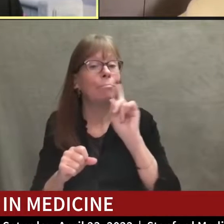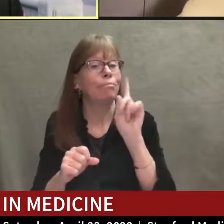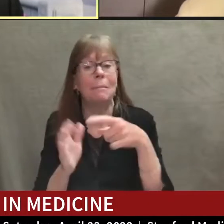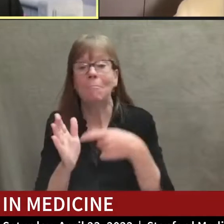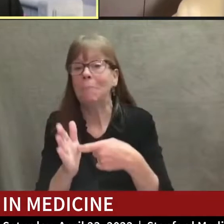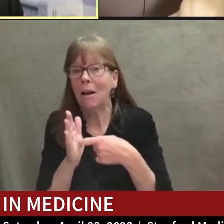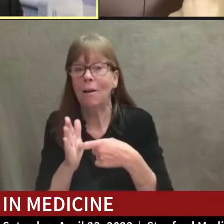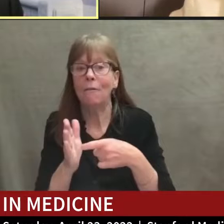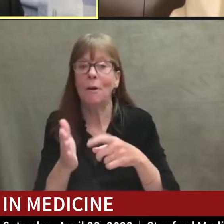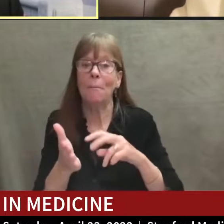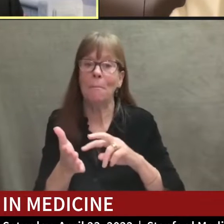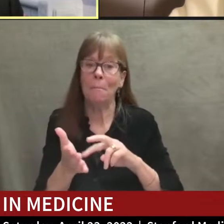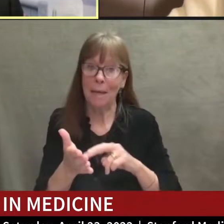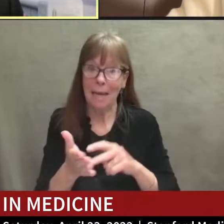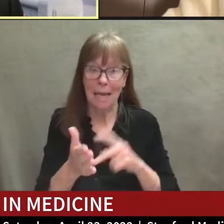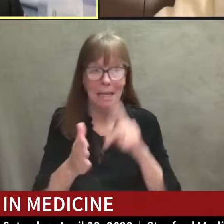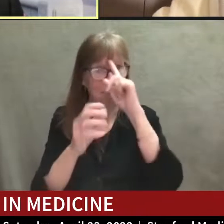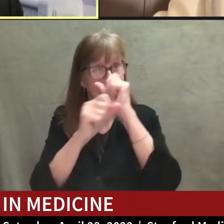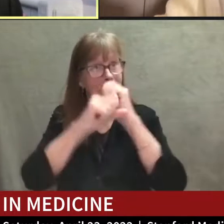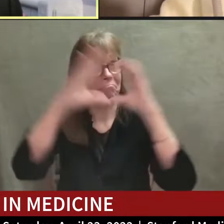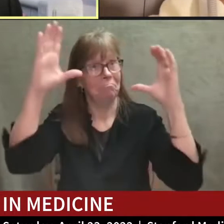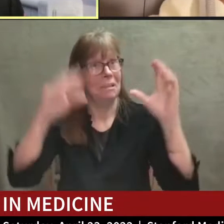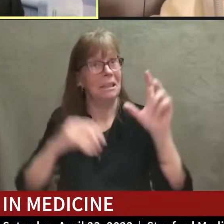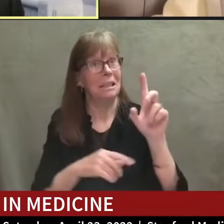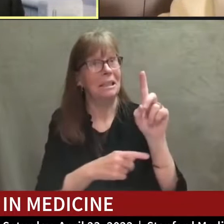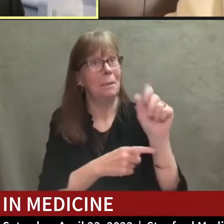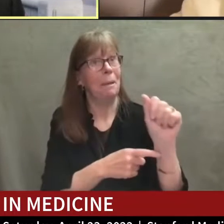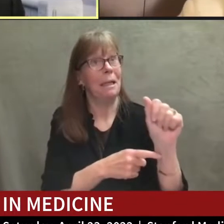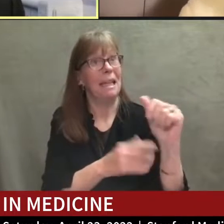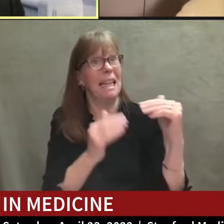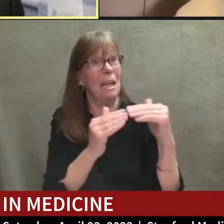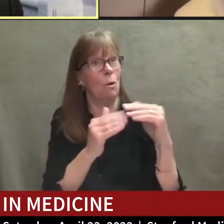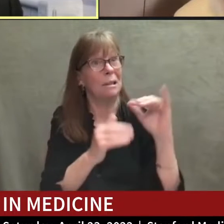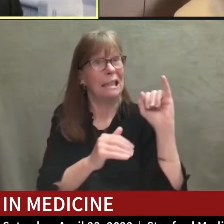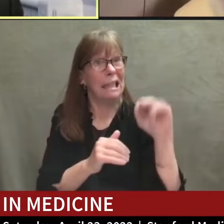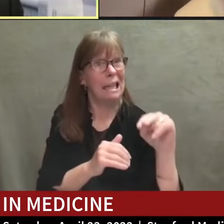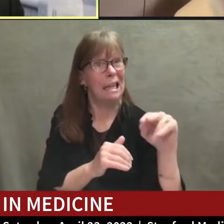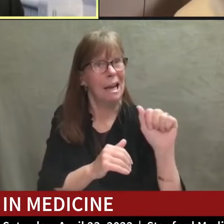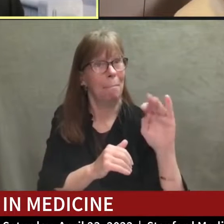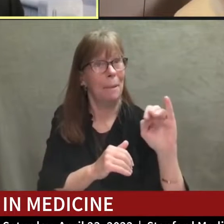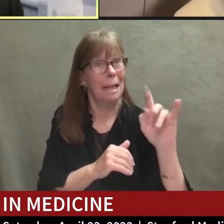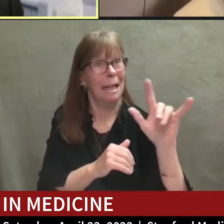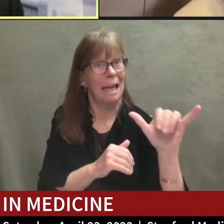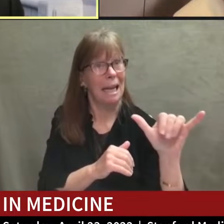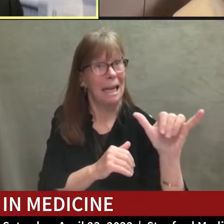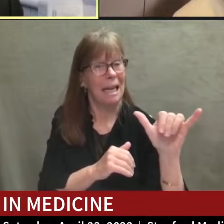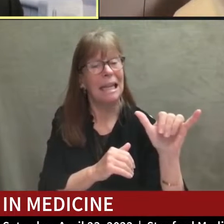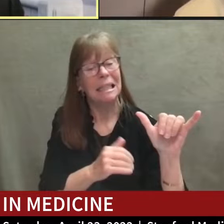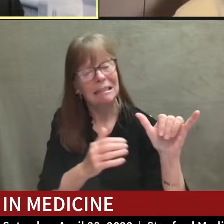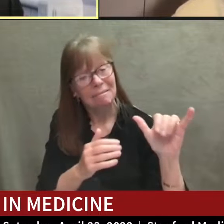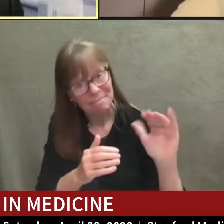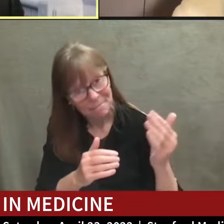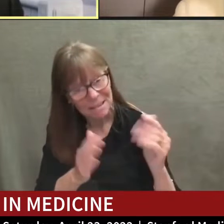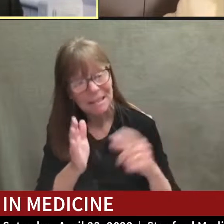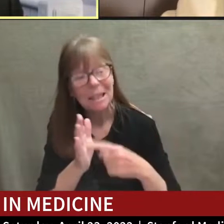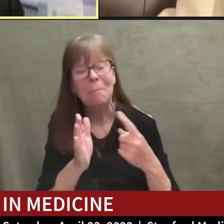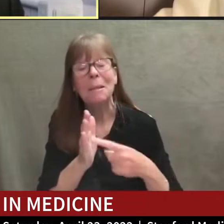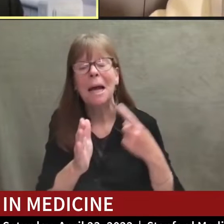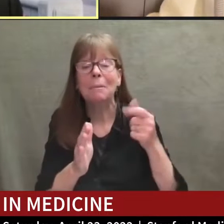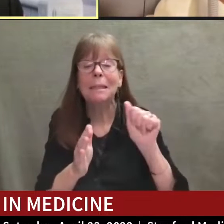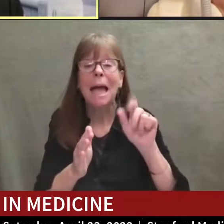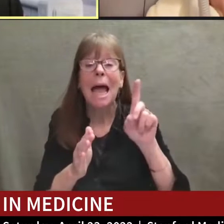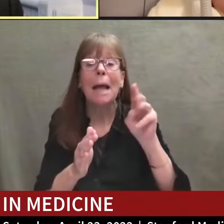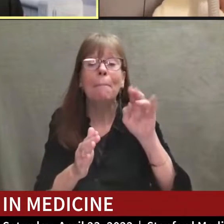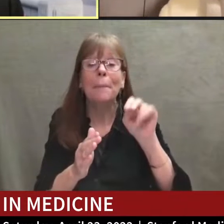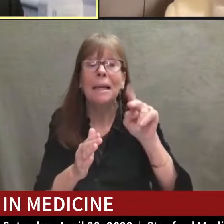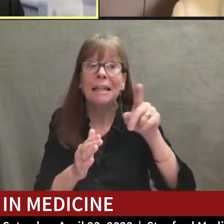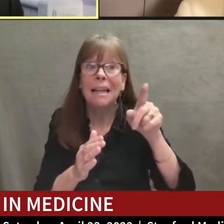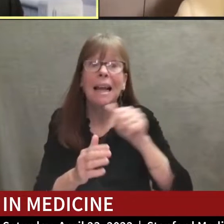a conception of disability as inability, which administration and faculty often have. And then